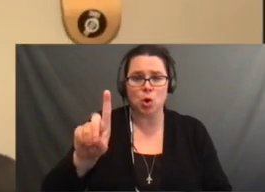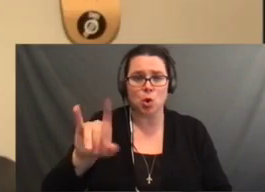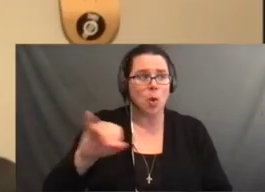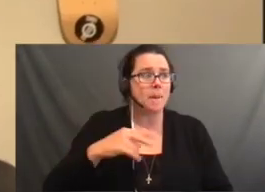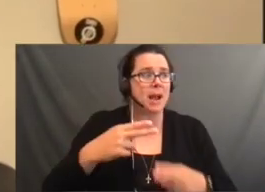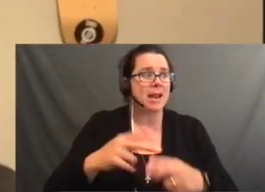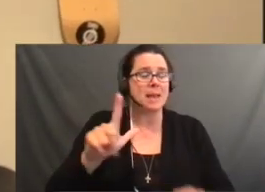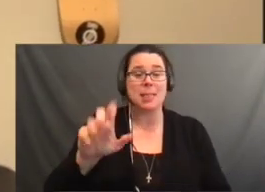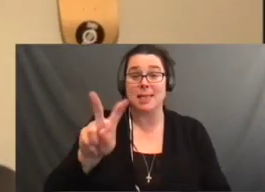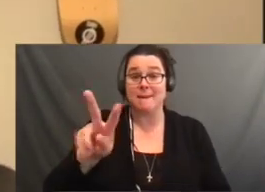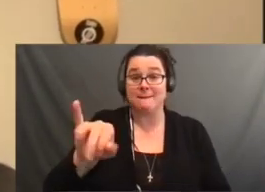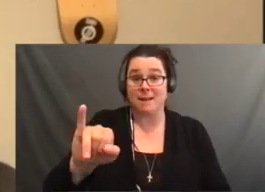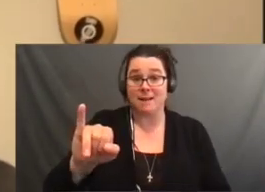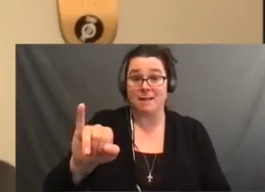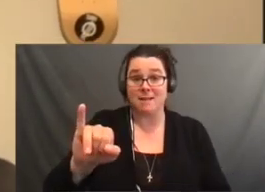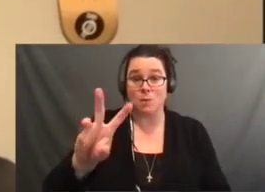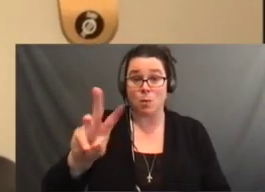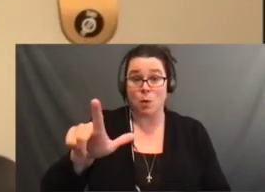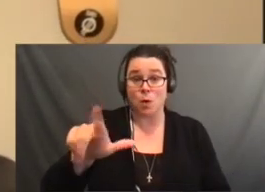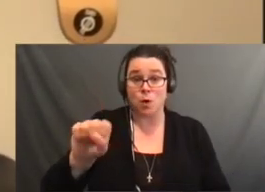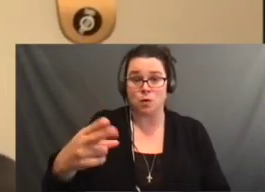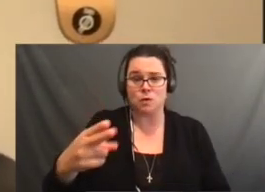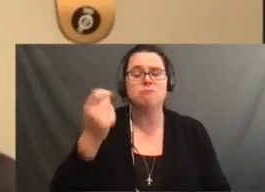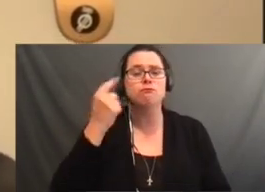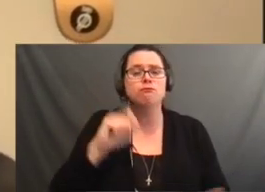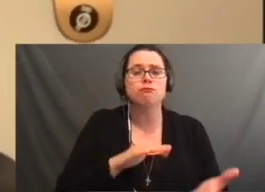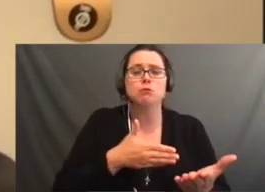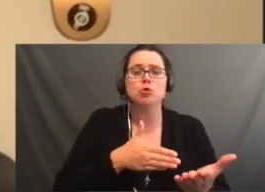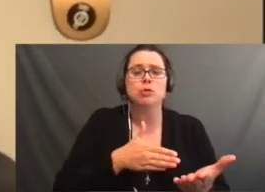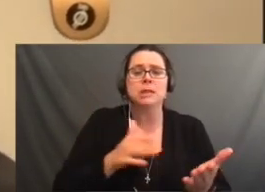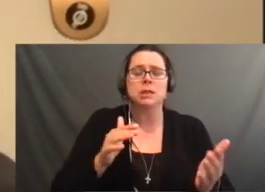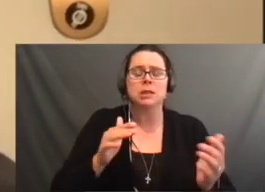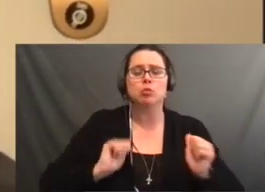My name is Levi Welsh and I'm a music producer that